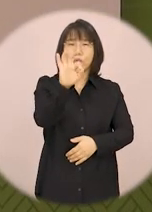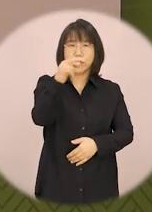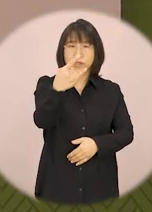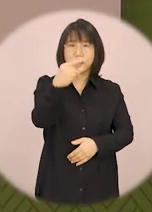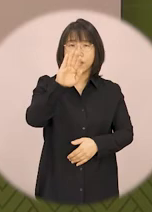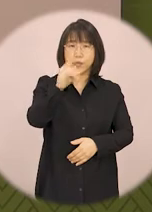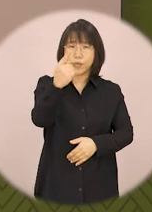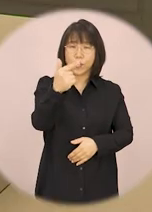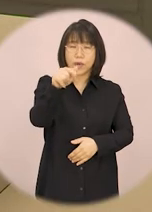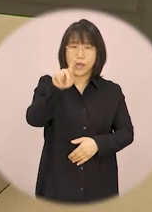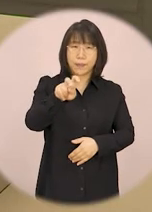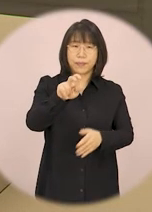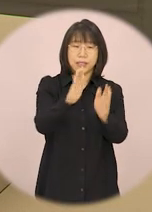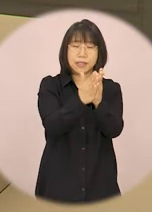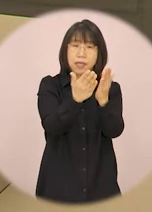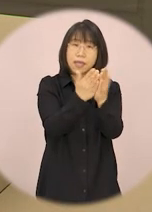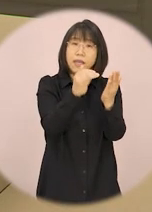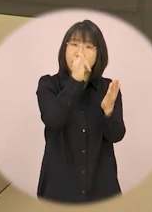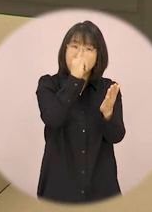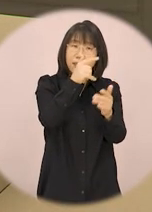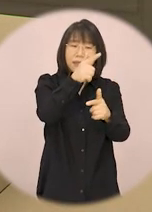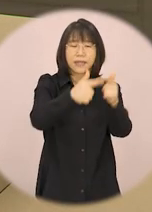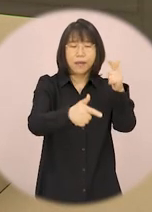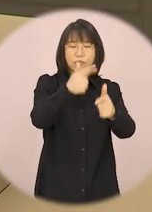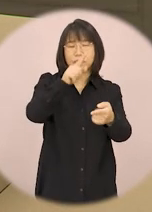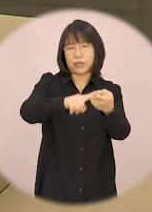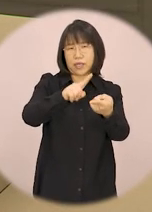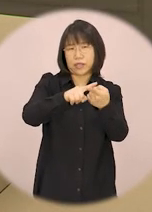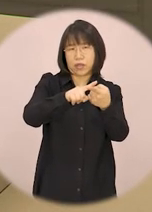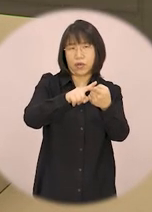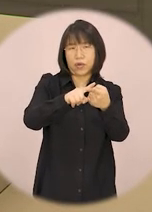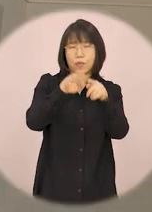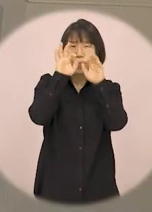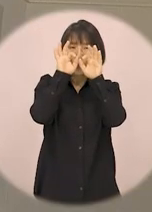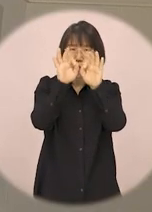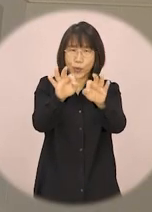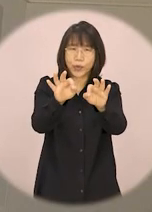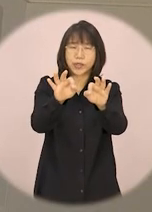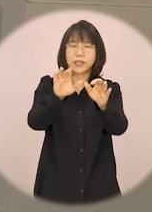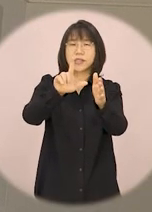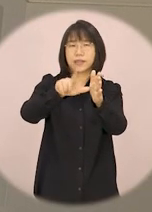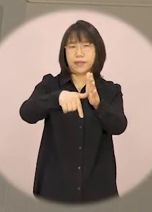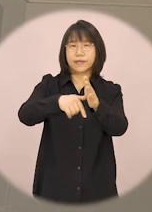by looking at various medicines and household items using medicinal trees from Dongui Bogam.